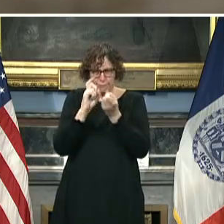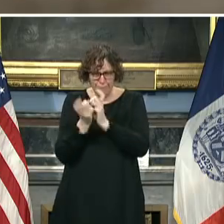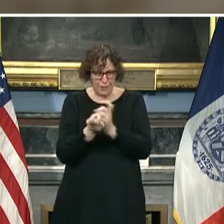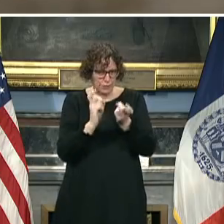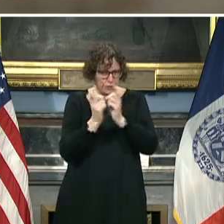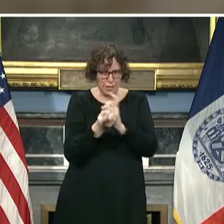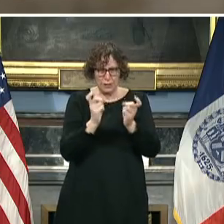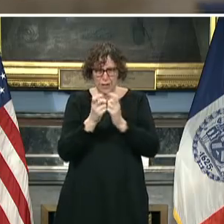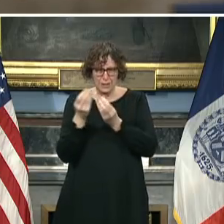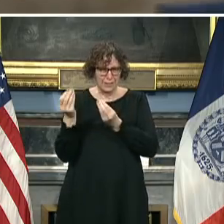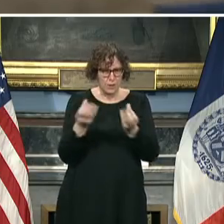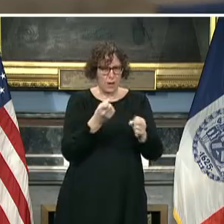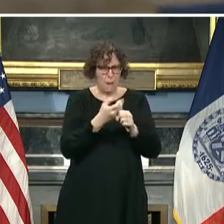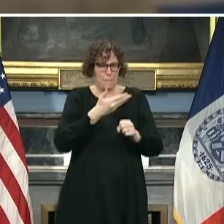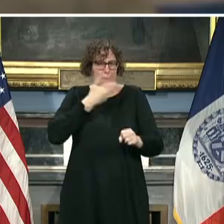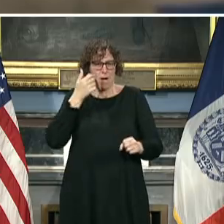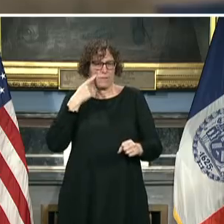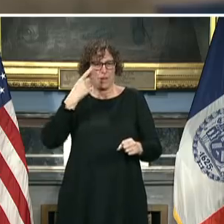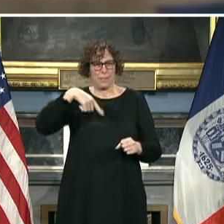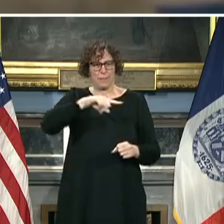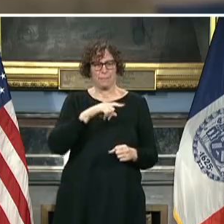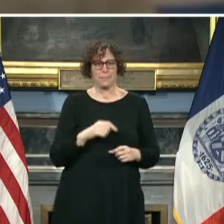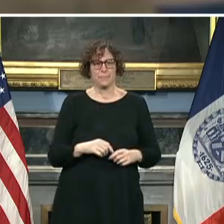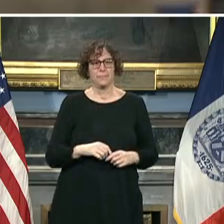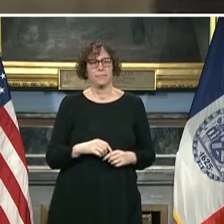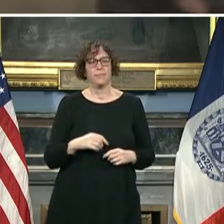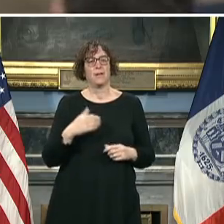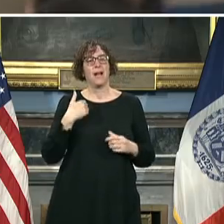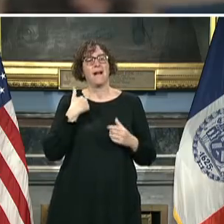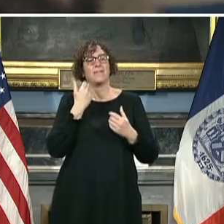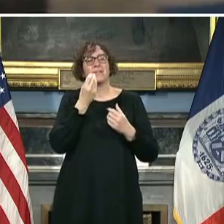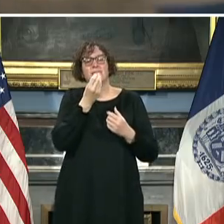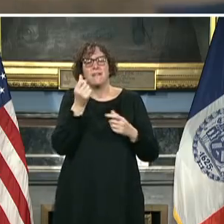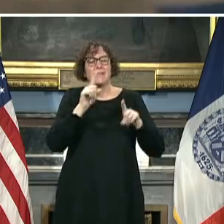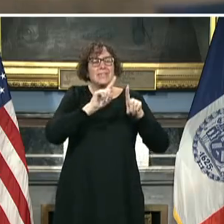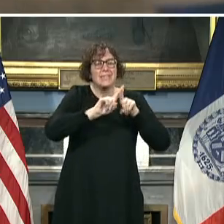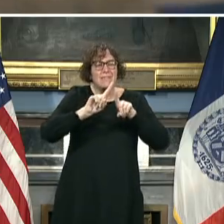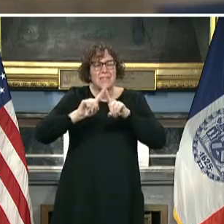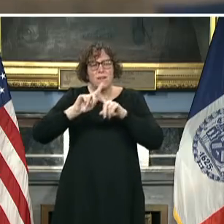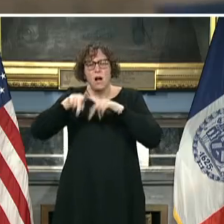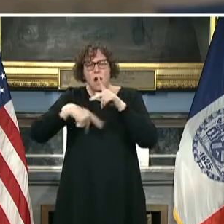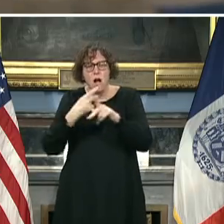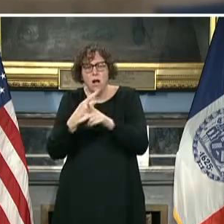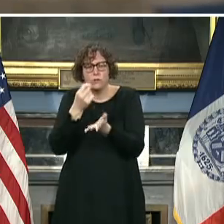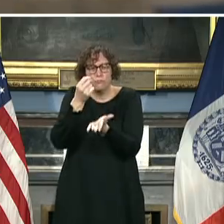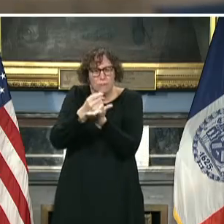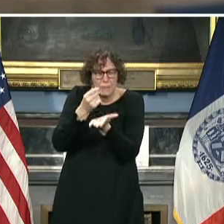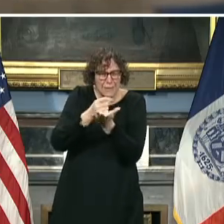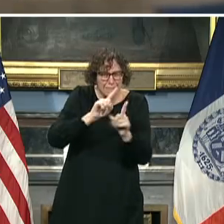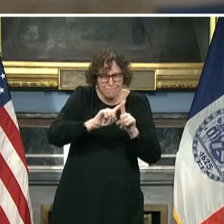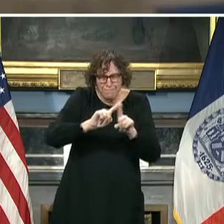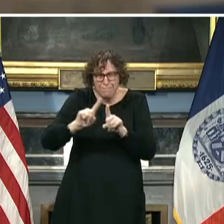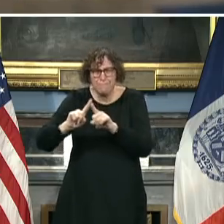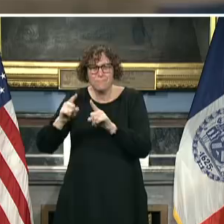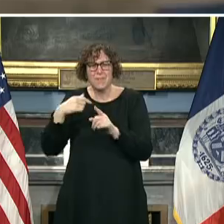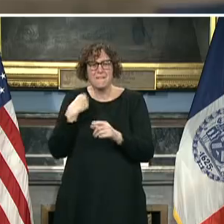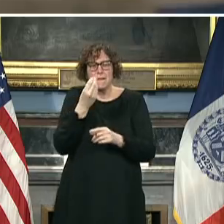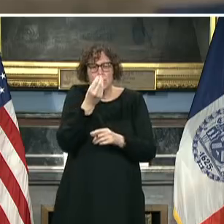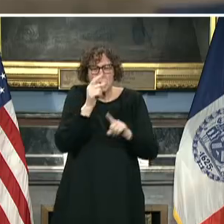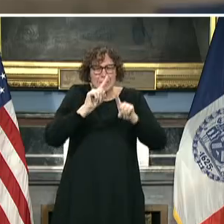EVERY DAY ABOUT THIS VIRUS, THIS TERRIBLE DISEASE. WE HAVE MULTIPLE